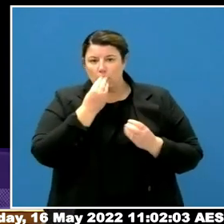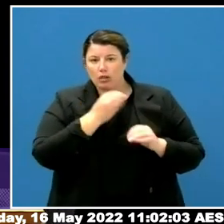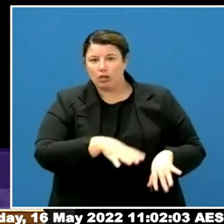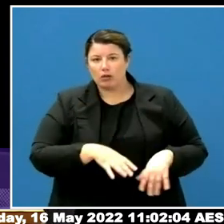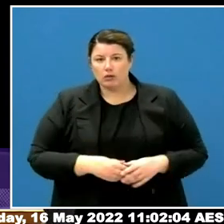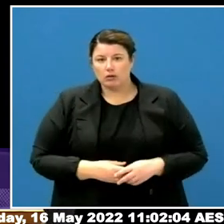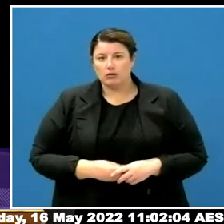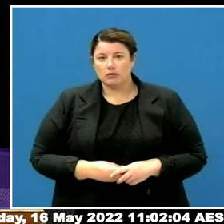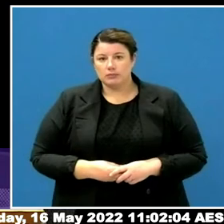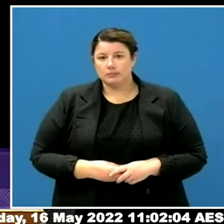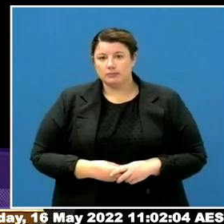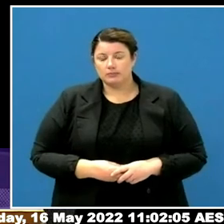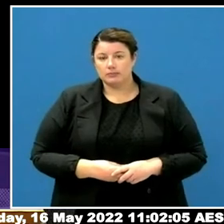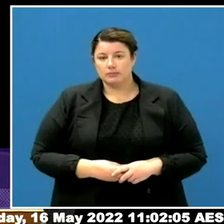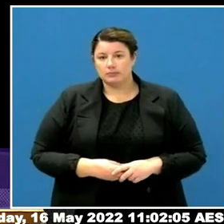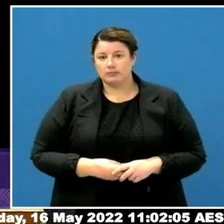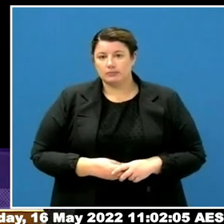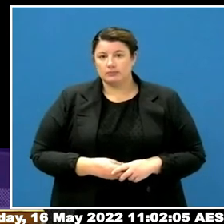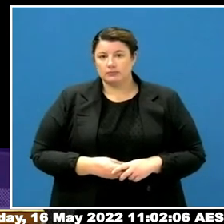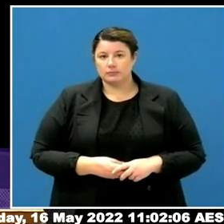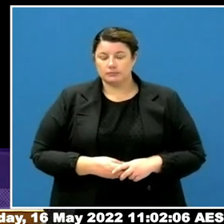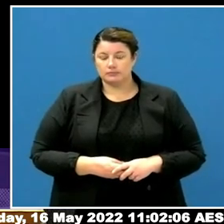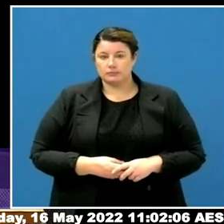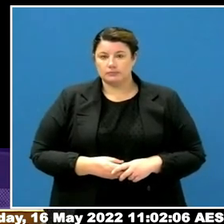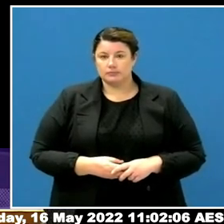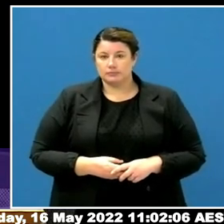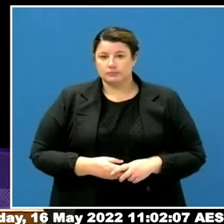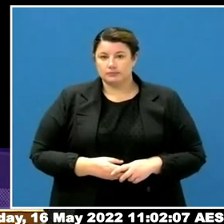You will also hear about the impact of a disability service provider pursuing a